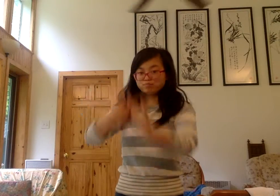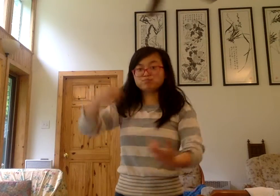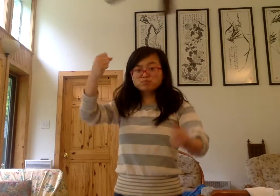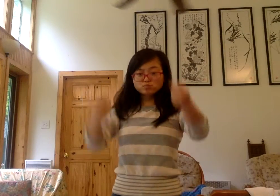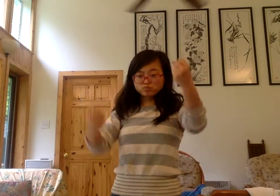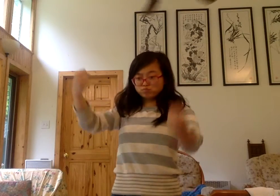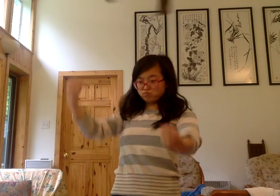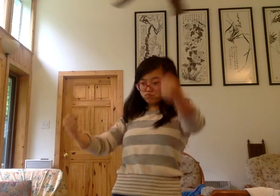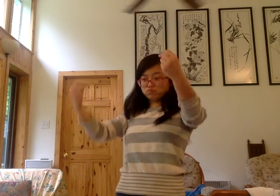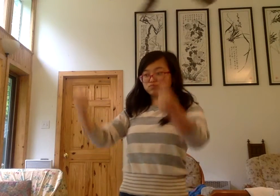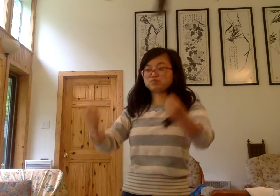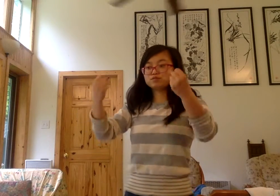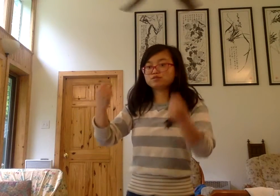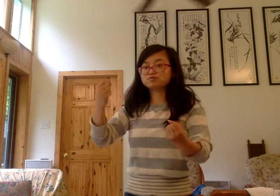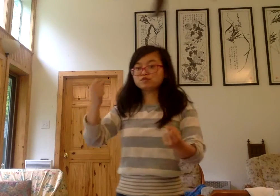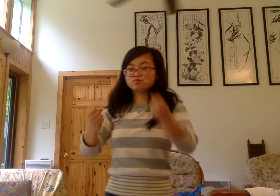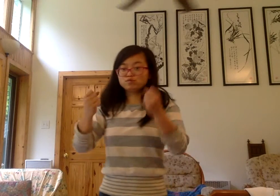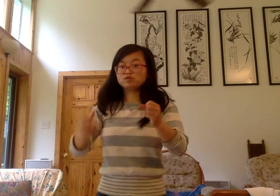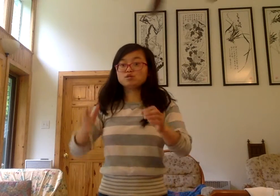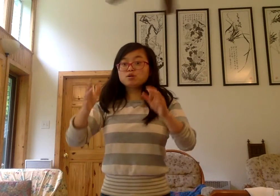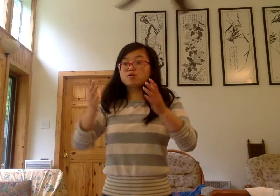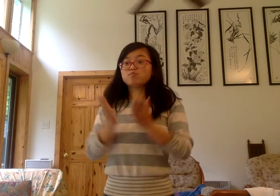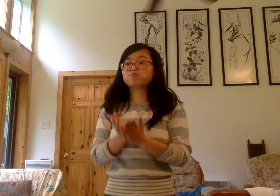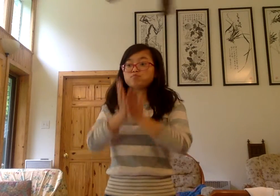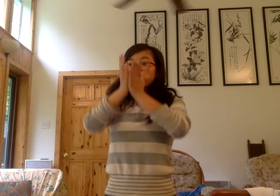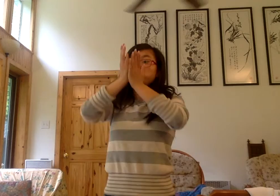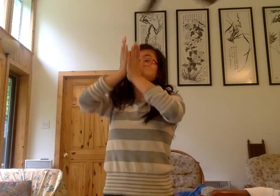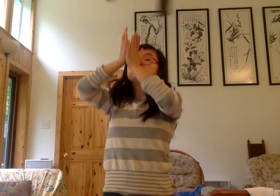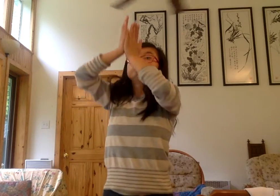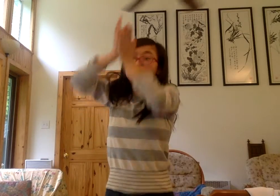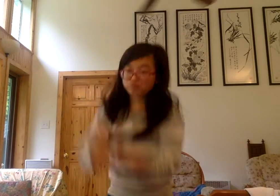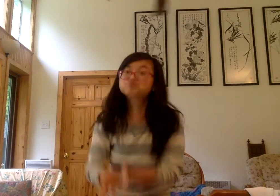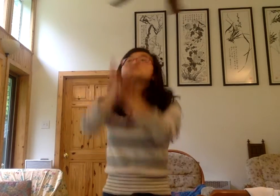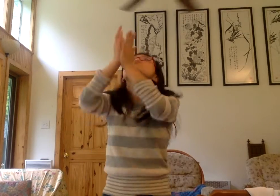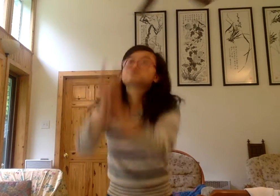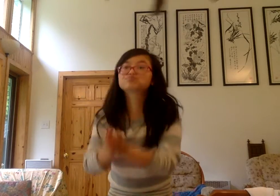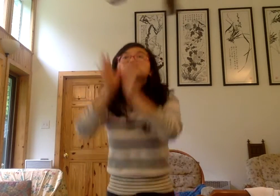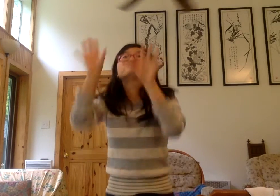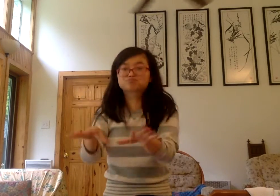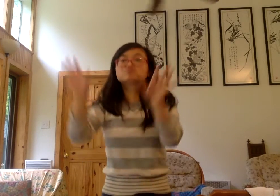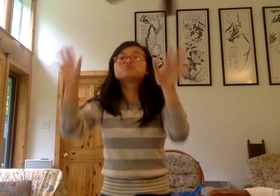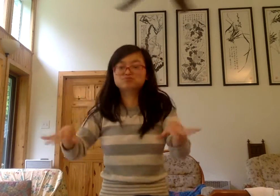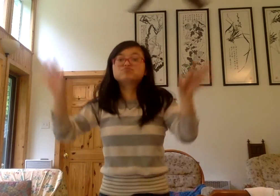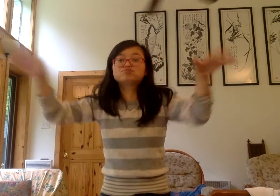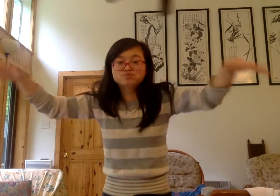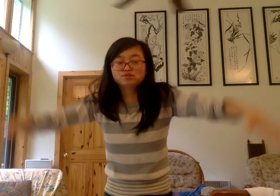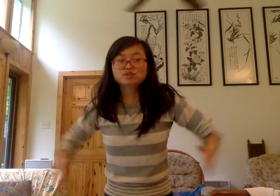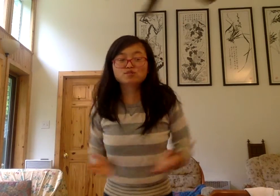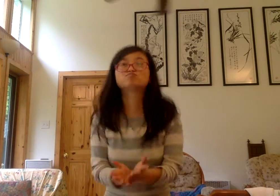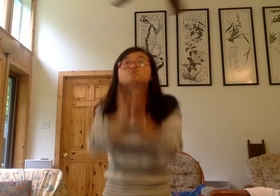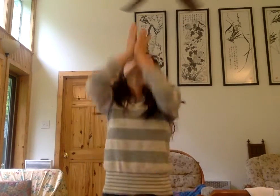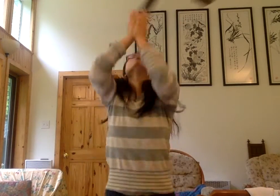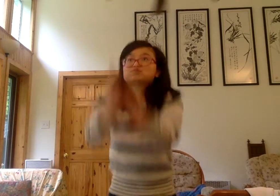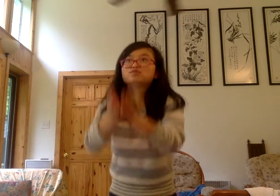The drive with a machine the over in the splash of the wave.